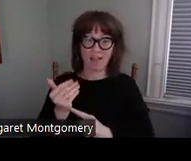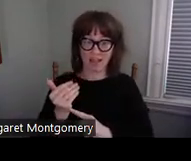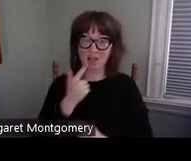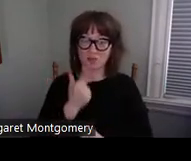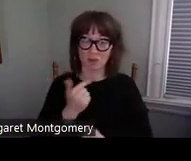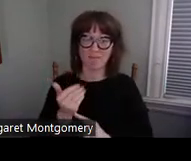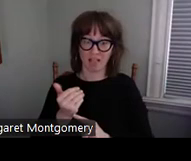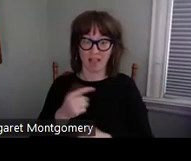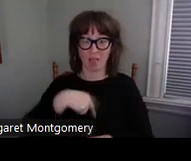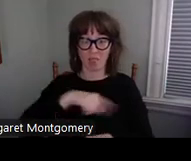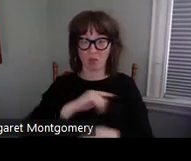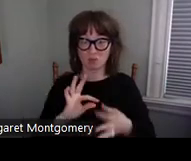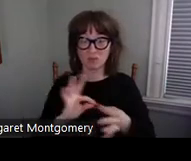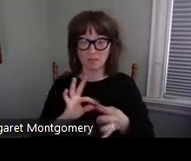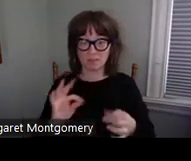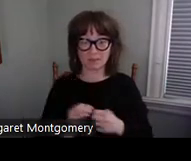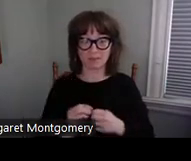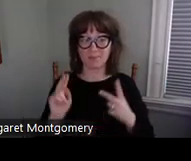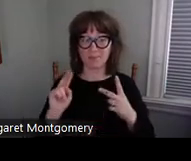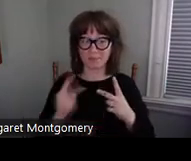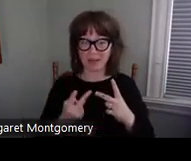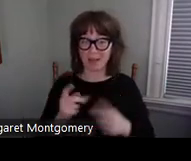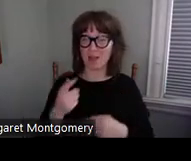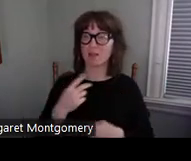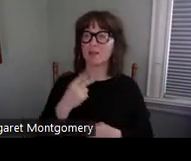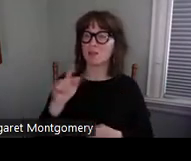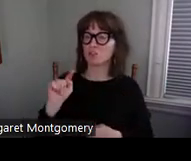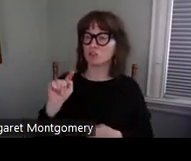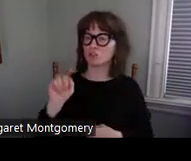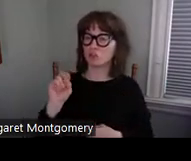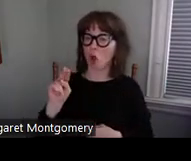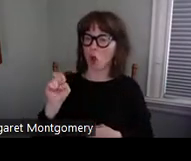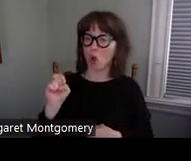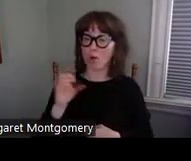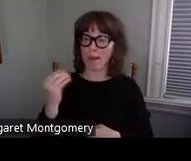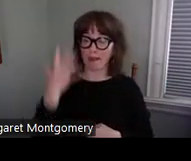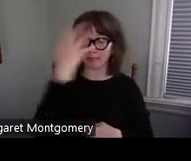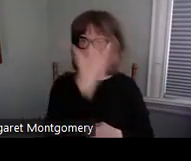12:42:40 Second tone and nonverbal cues, yelling, ignoring, and showing contempt through body.